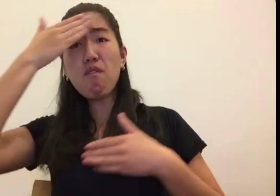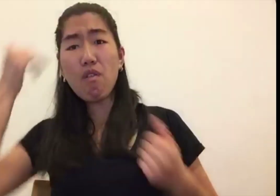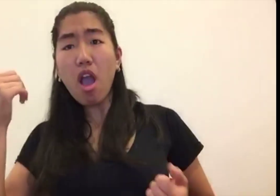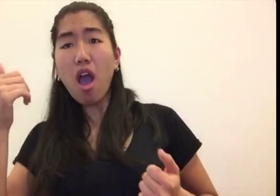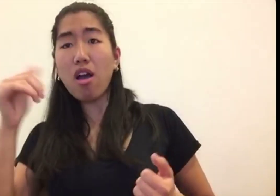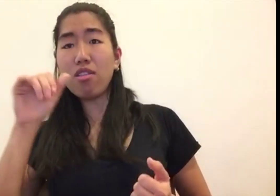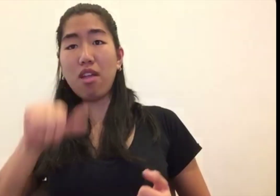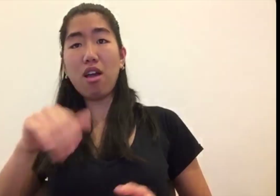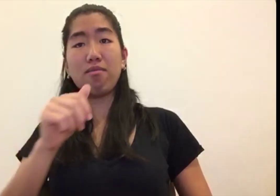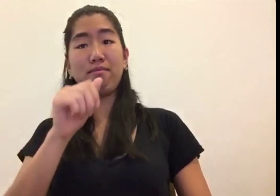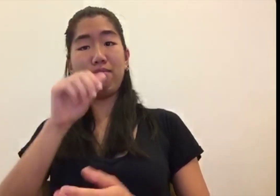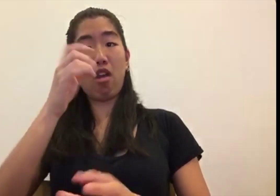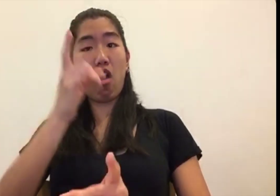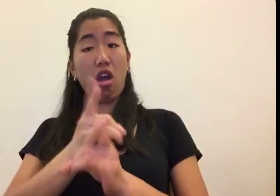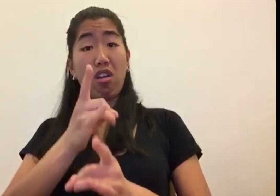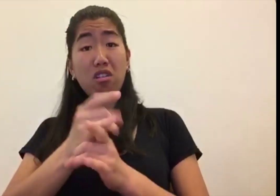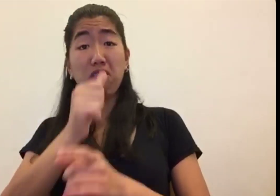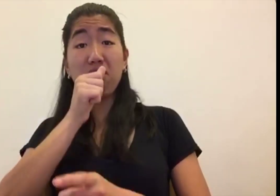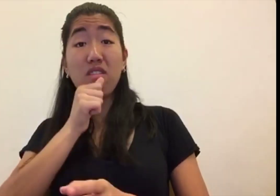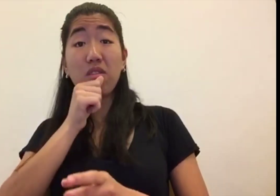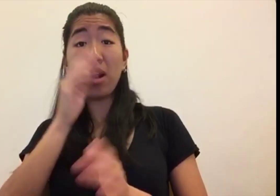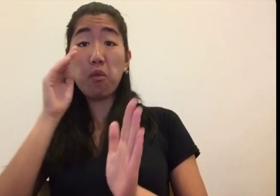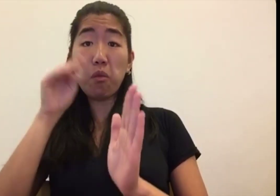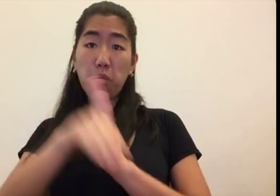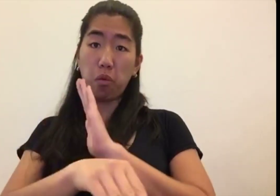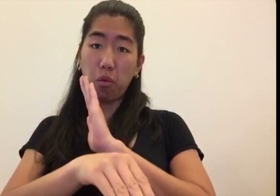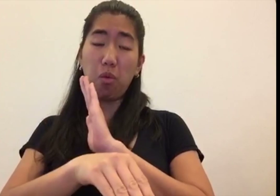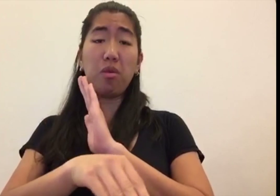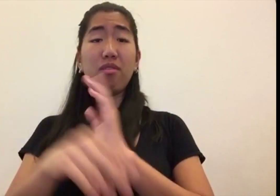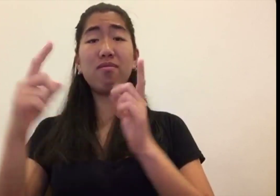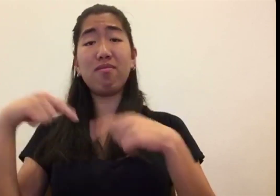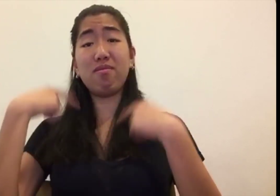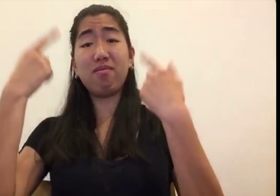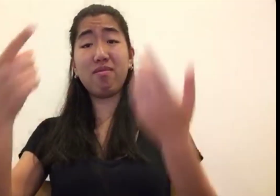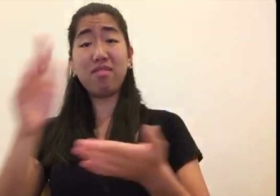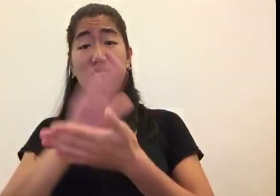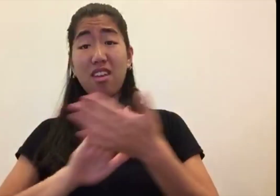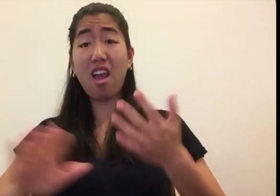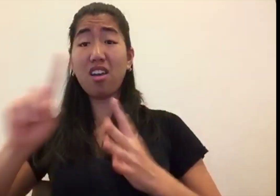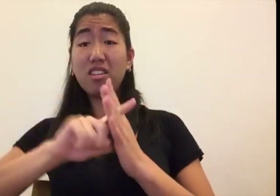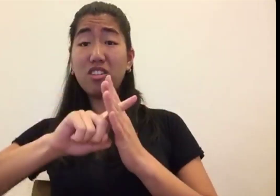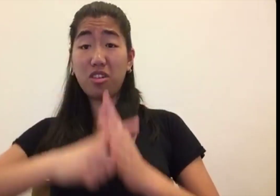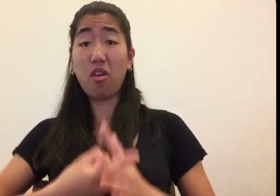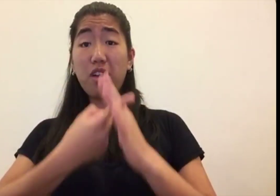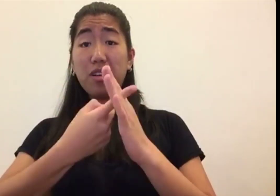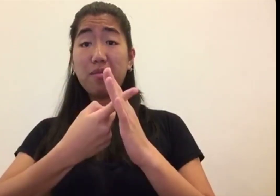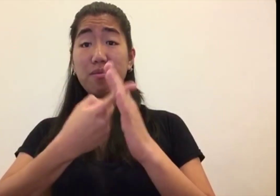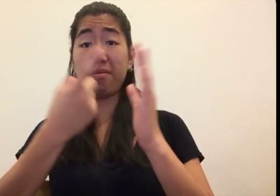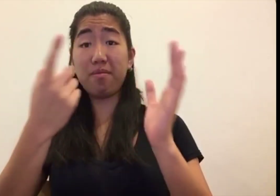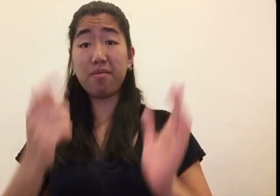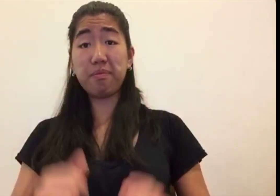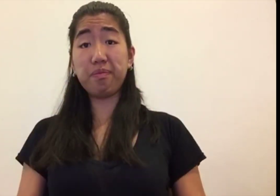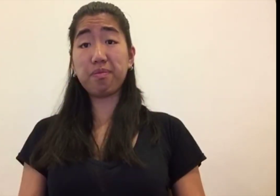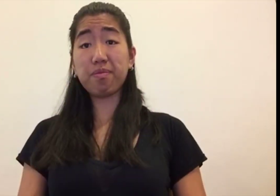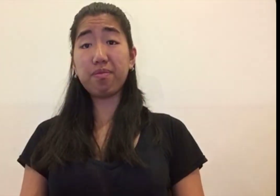not factoring in that my tolerance had significantly lowered since college.